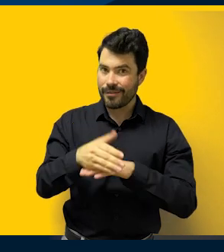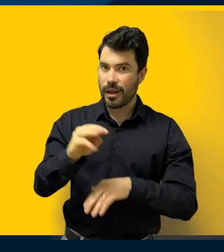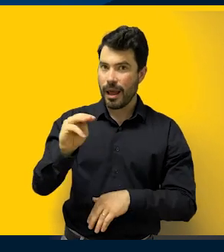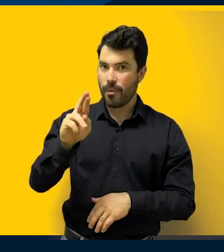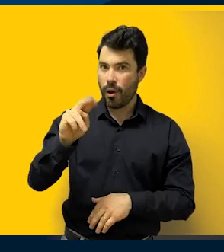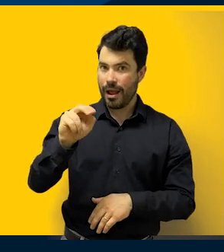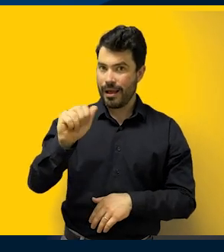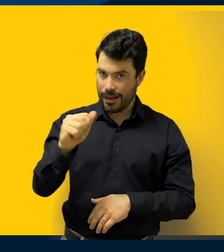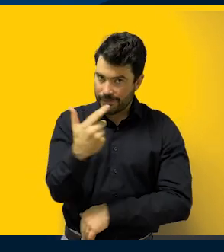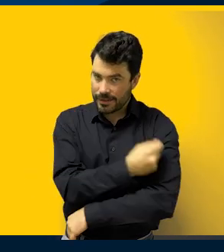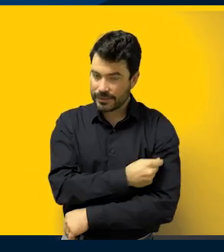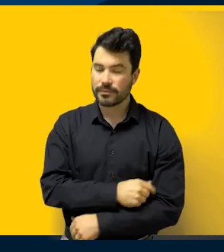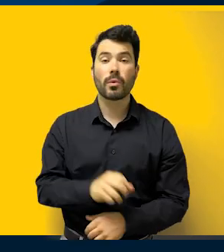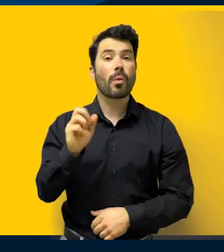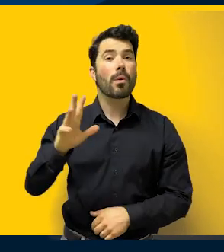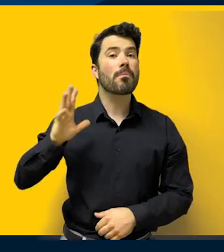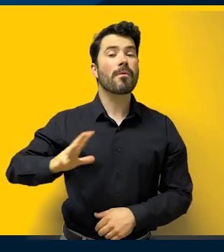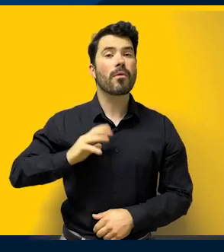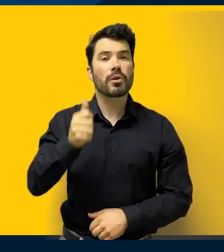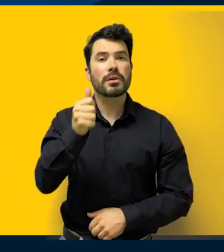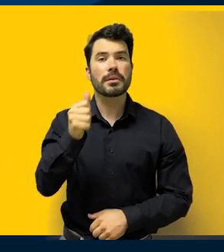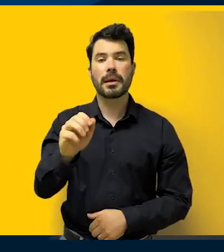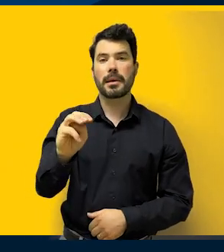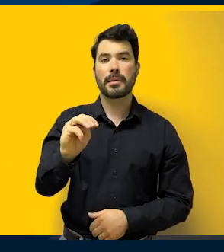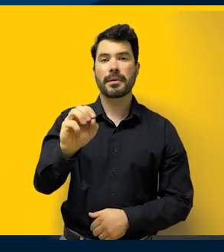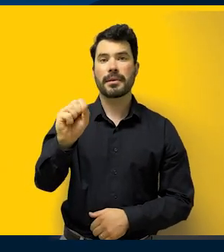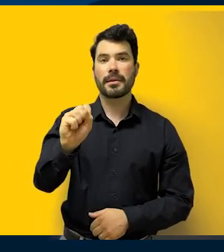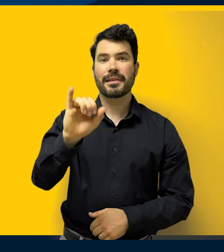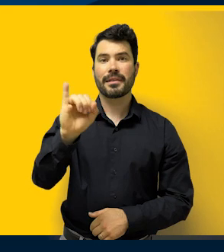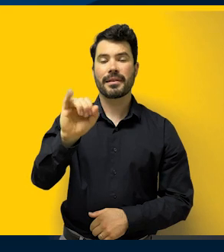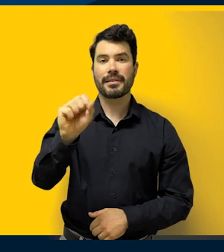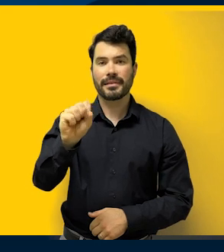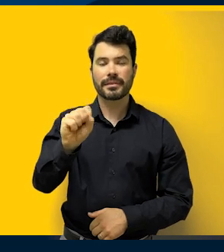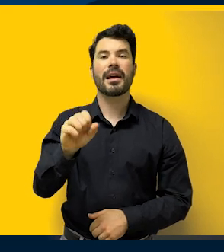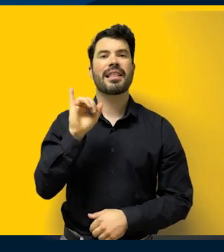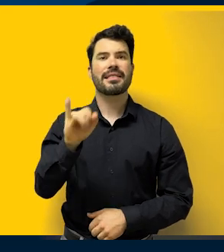Some examples include, but are not limited to: a documented history of a severe allergic reaction